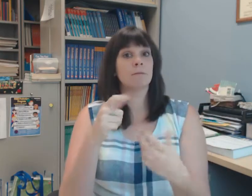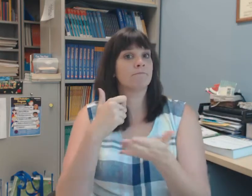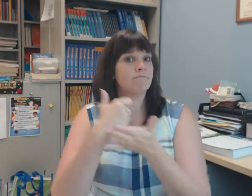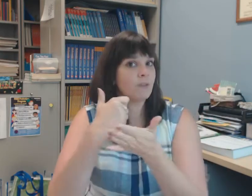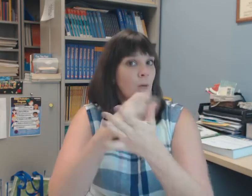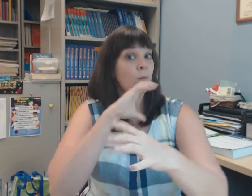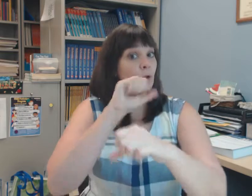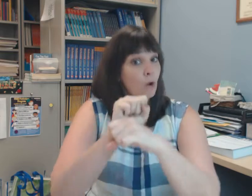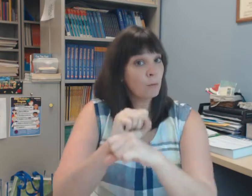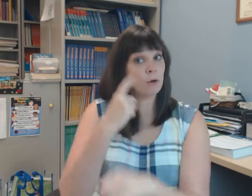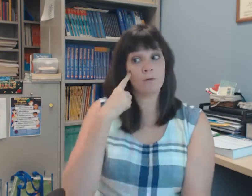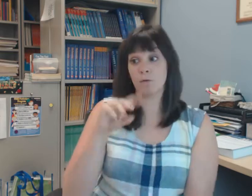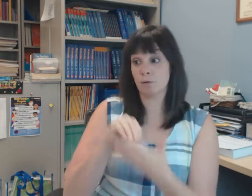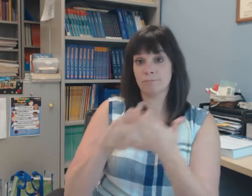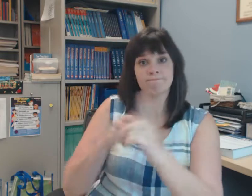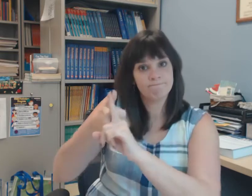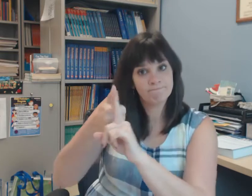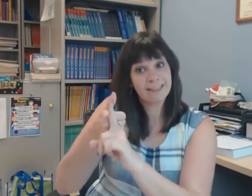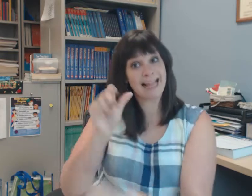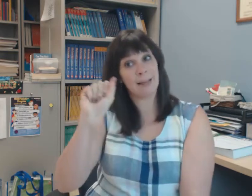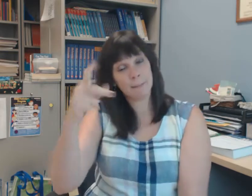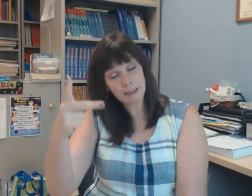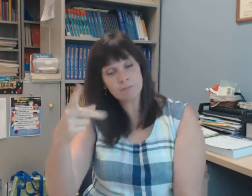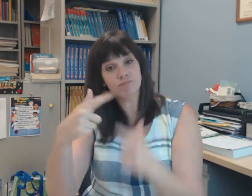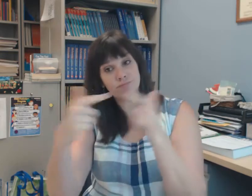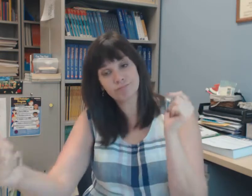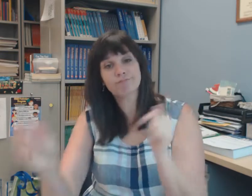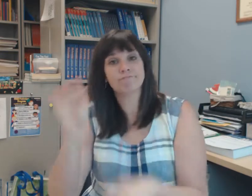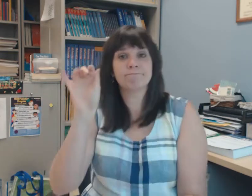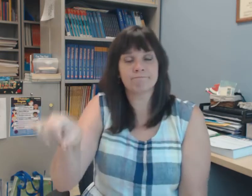This is for students who need help with homework, are on AP, or a variety of other needs.